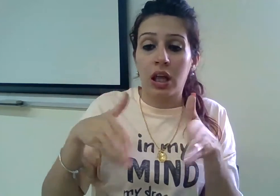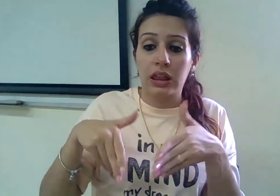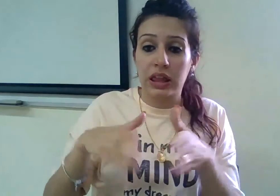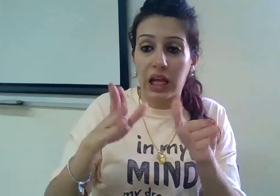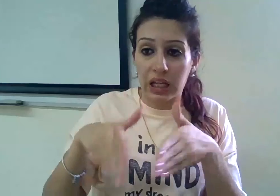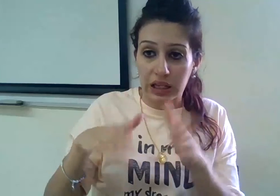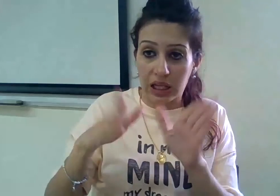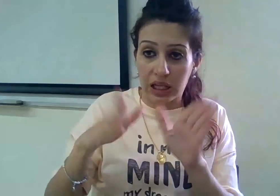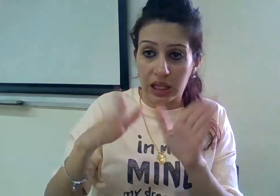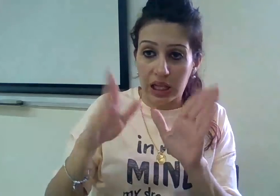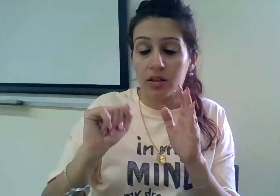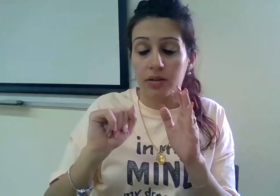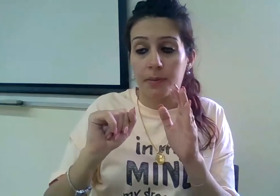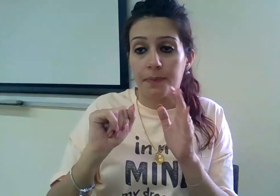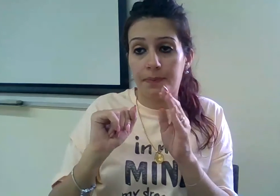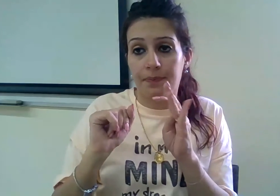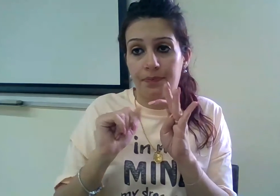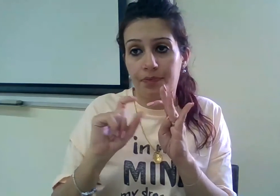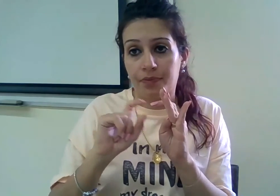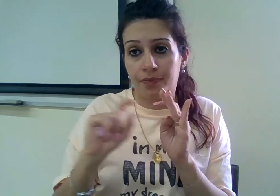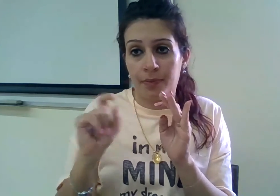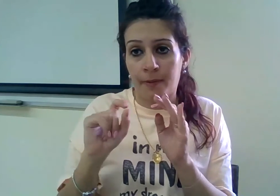Well, it's a mixed thing because